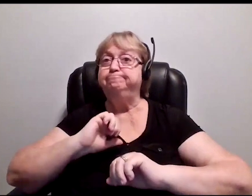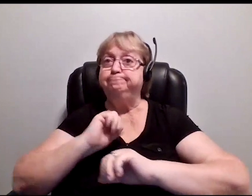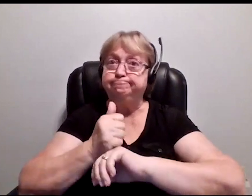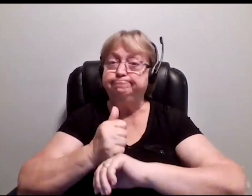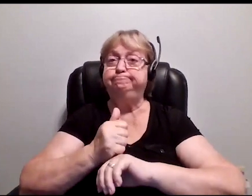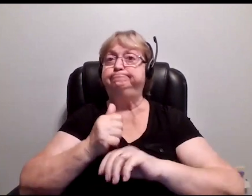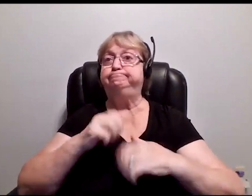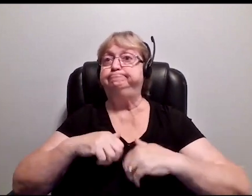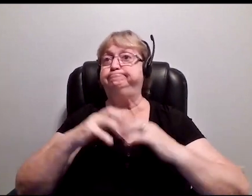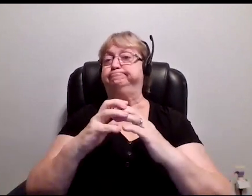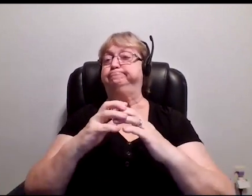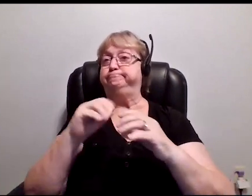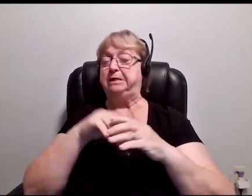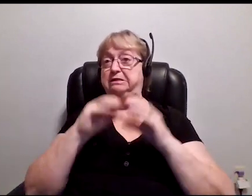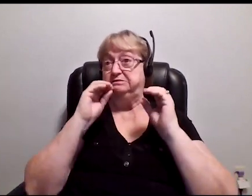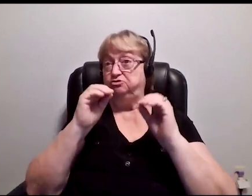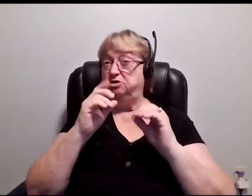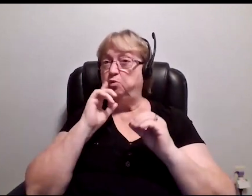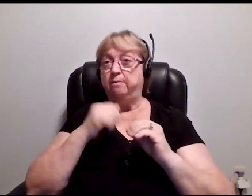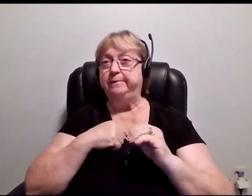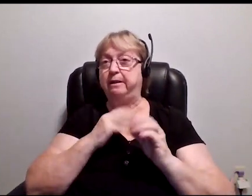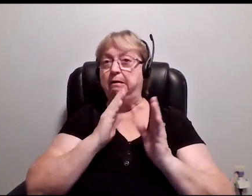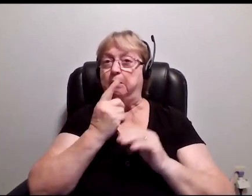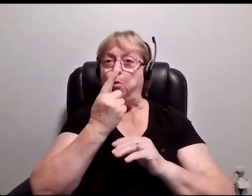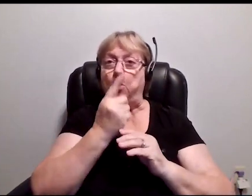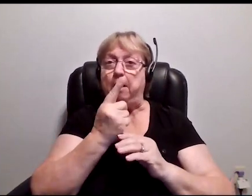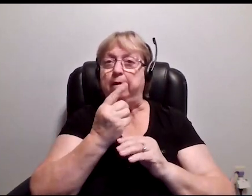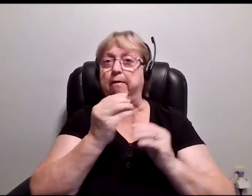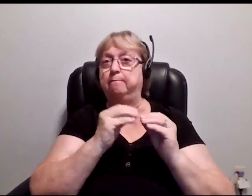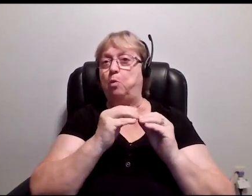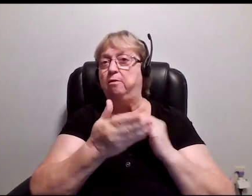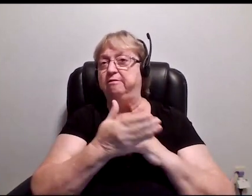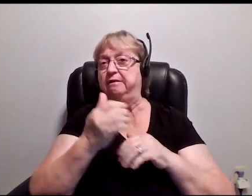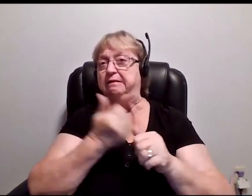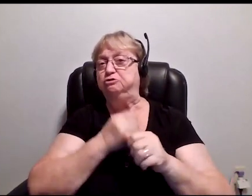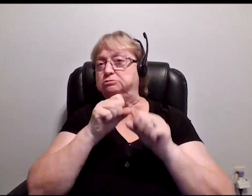and these are going to be incremental changes. We do one more thing each semester to change